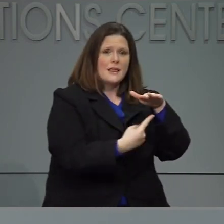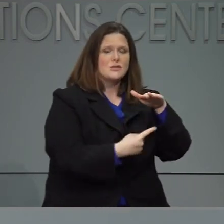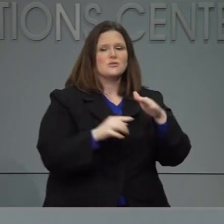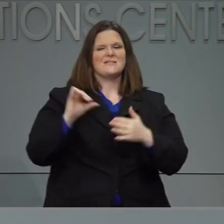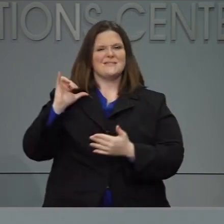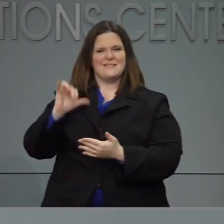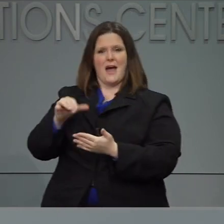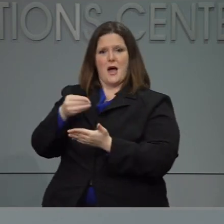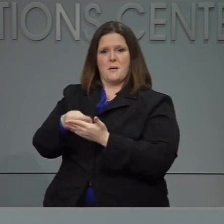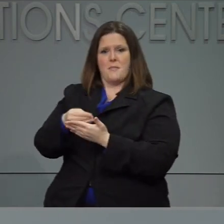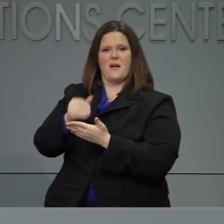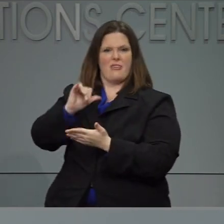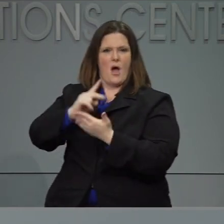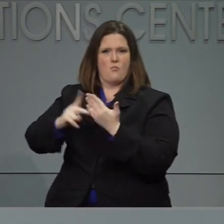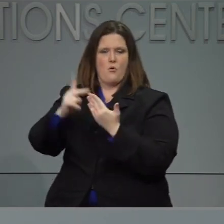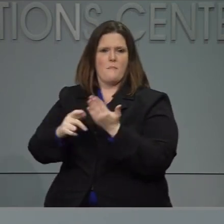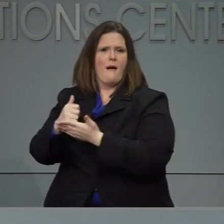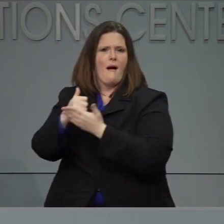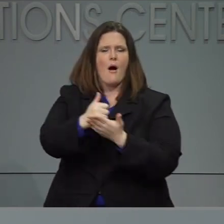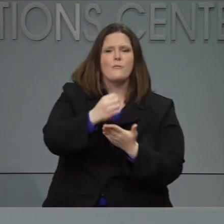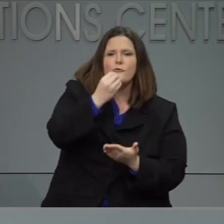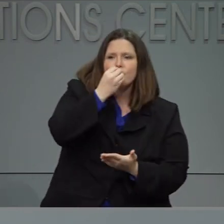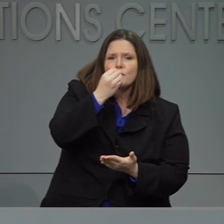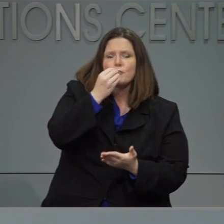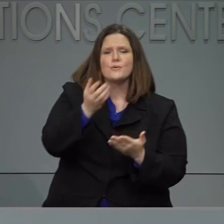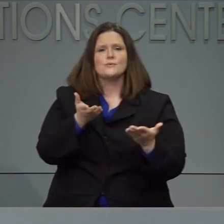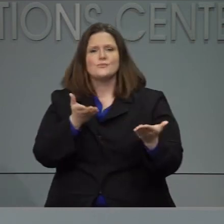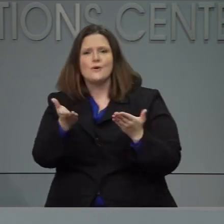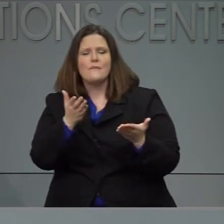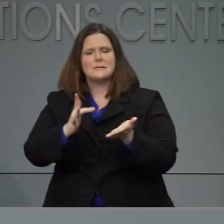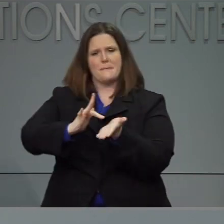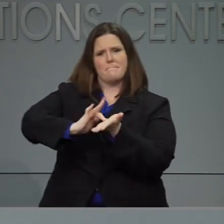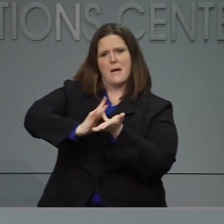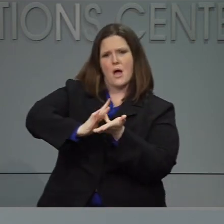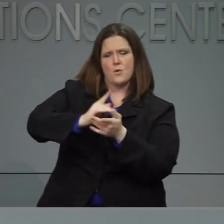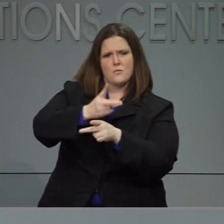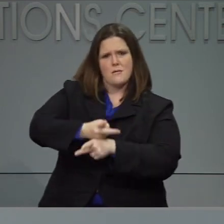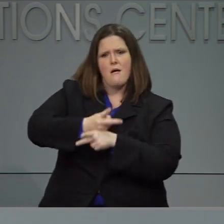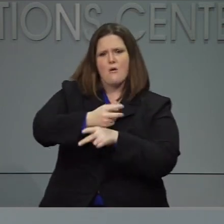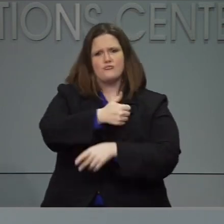PRIMARY MEDICAL CARE. TREATING ANY DISEASE IS SO MUCH MORE THAN JUST GIVING OUT A